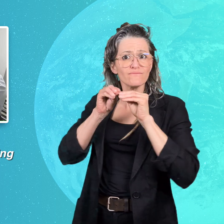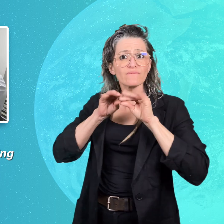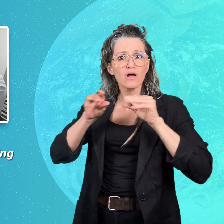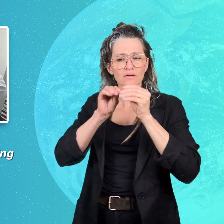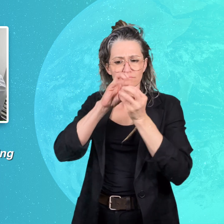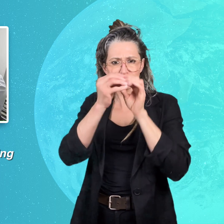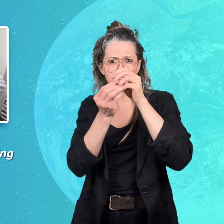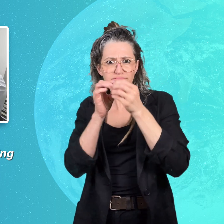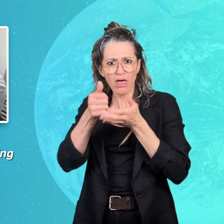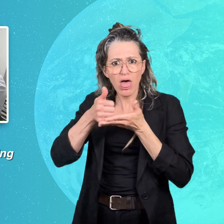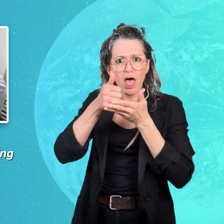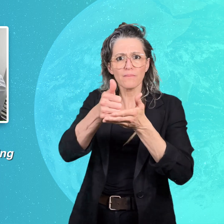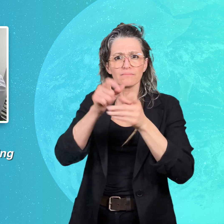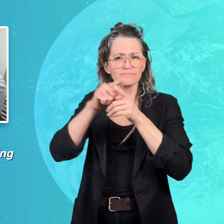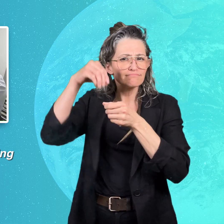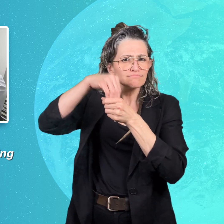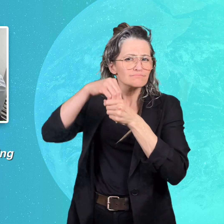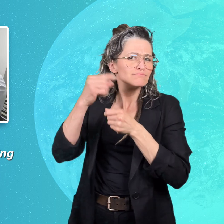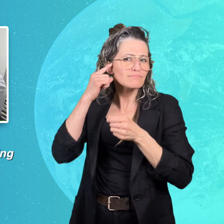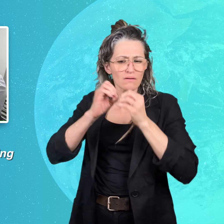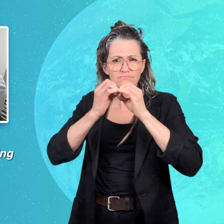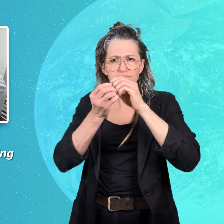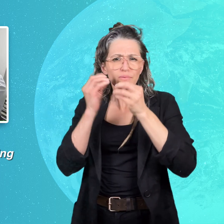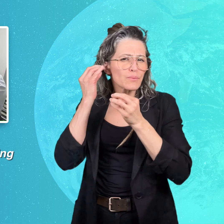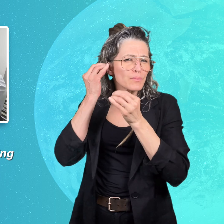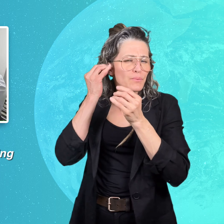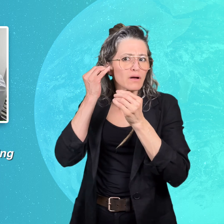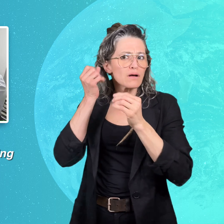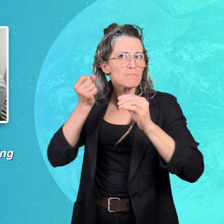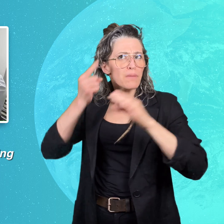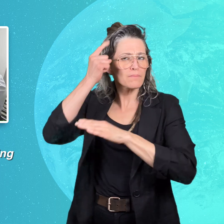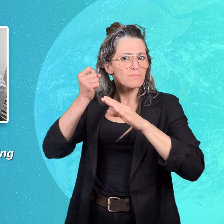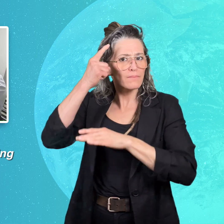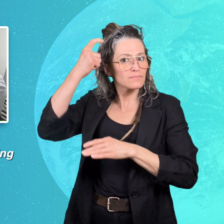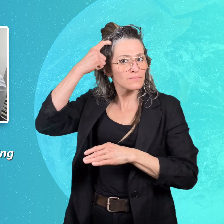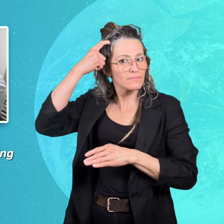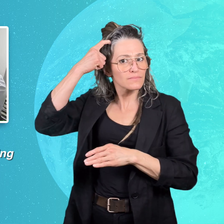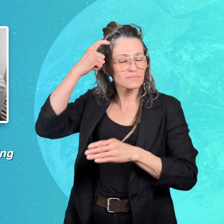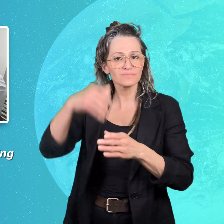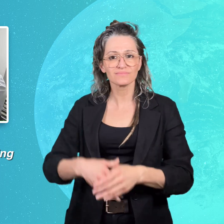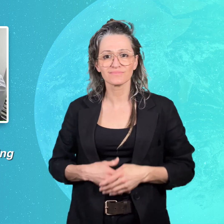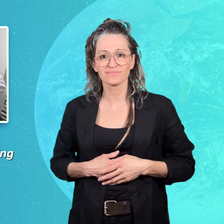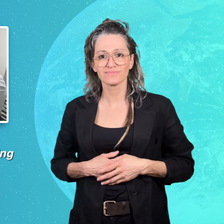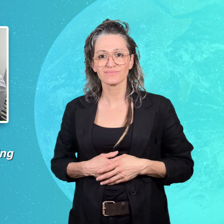in the ear send signals to the brain.